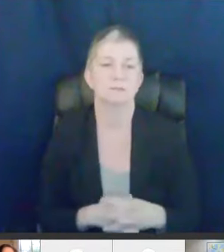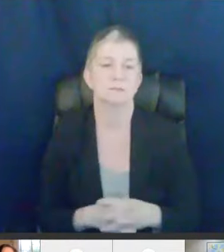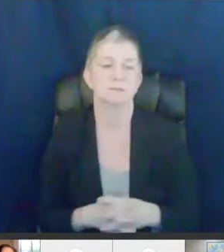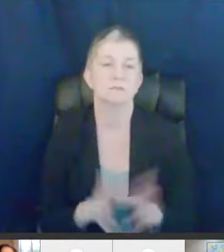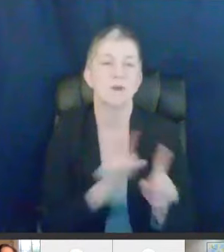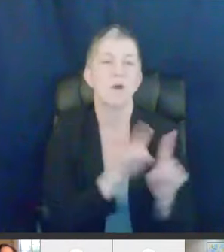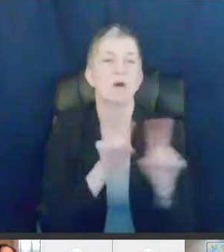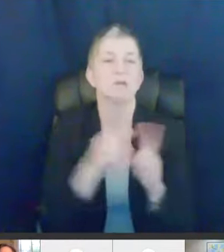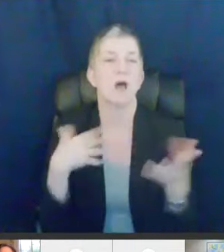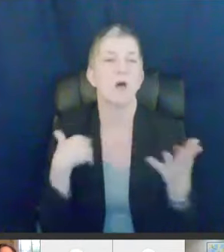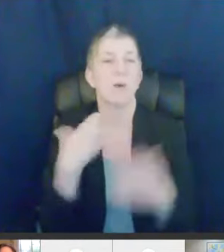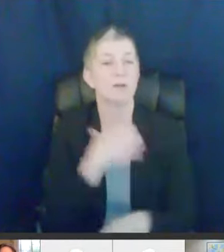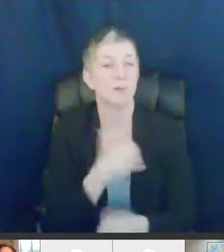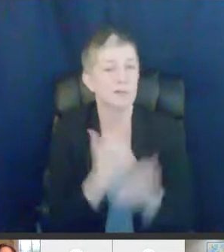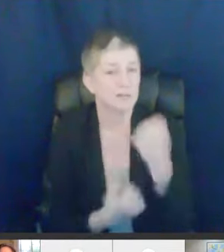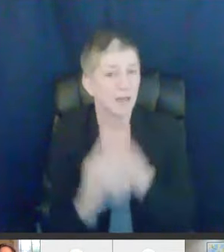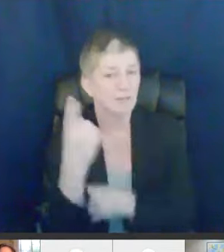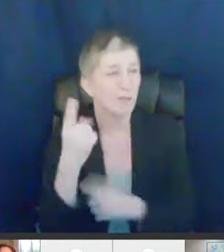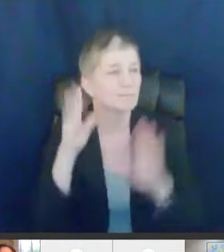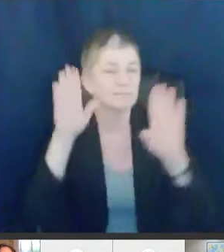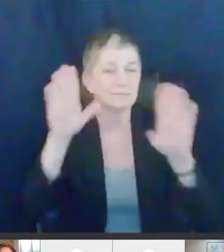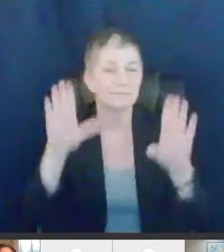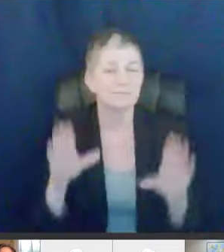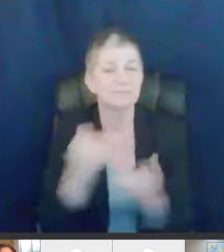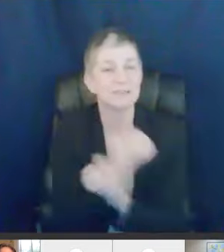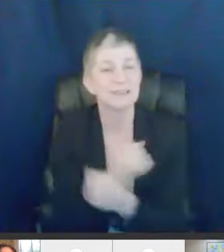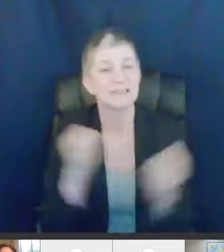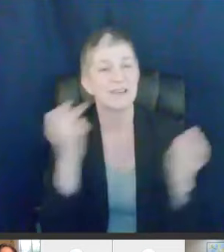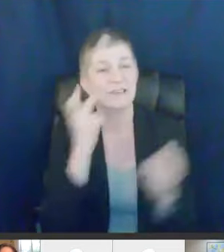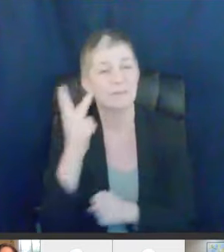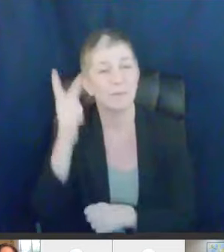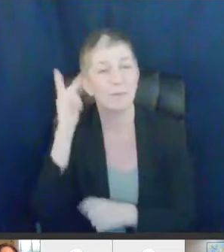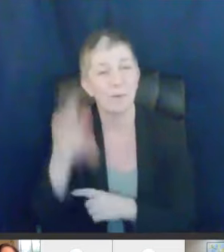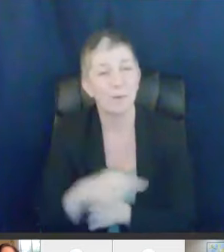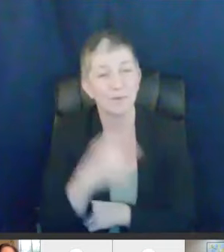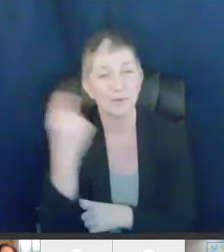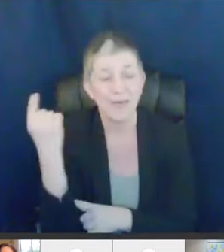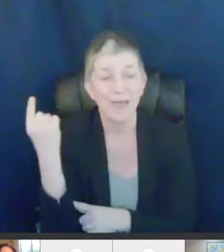everyone a wonderful and safe Memorial Day as we've announced before we will be